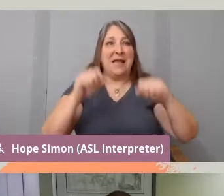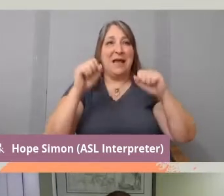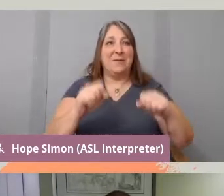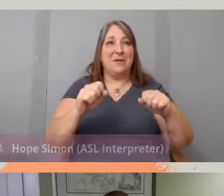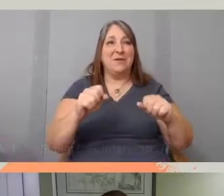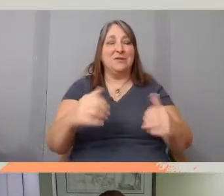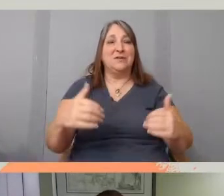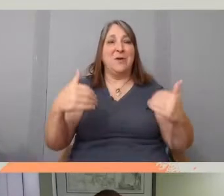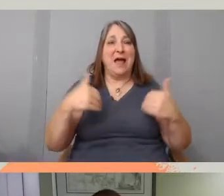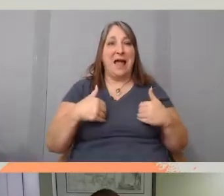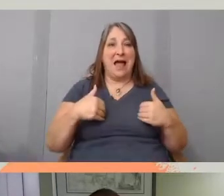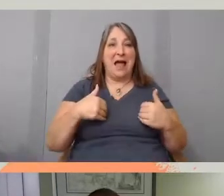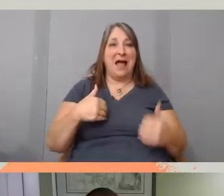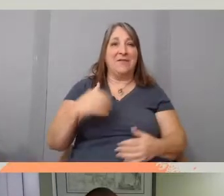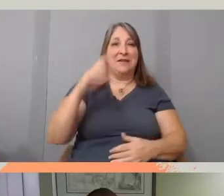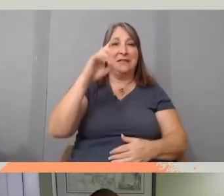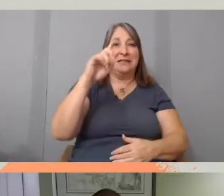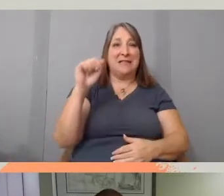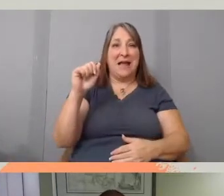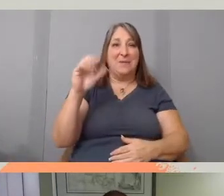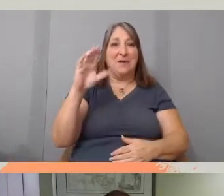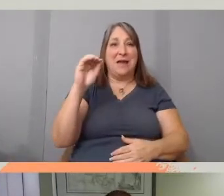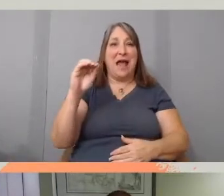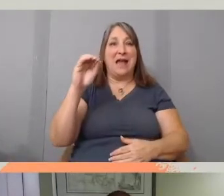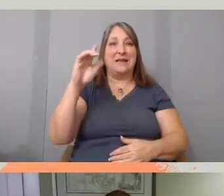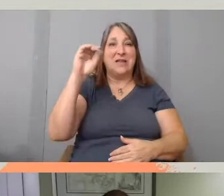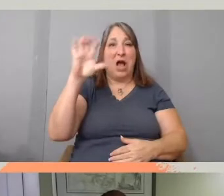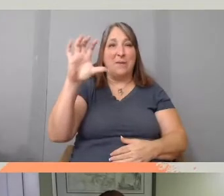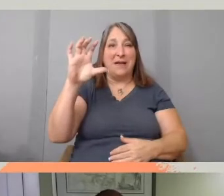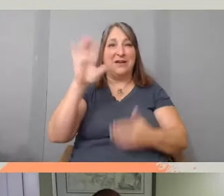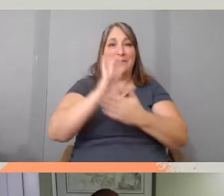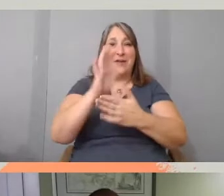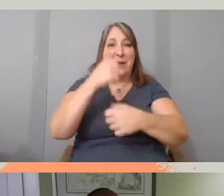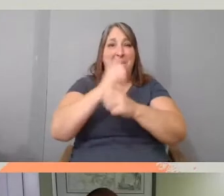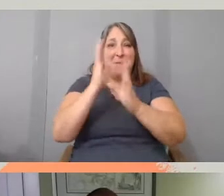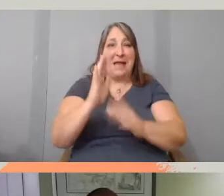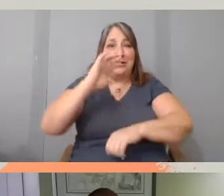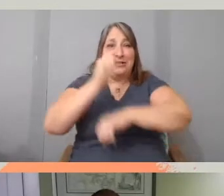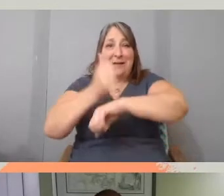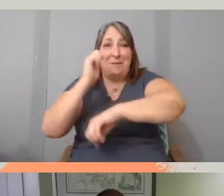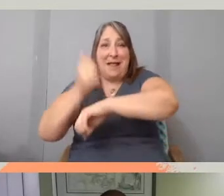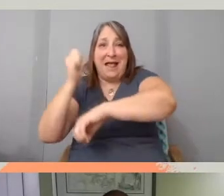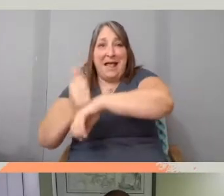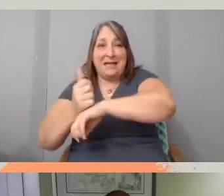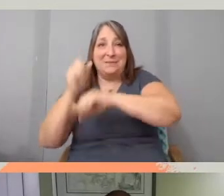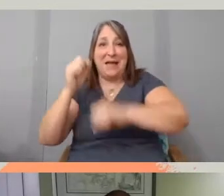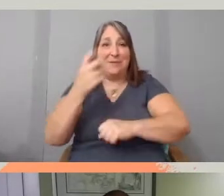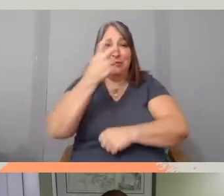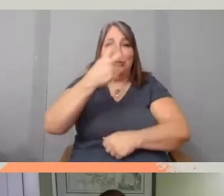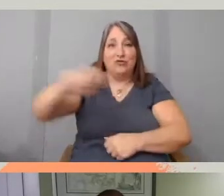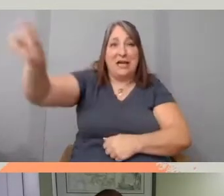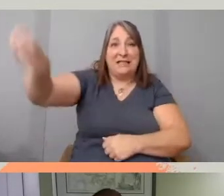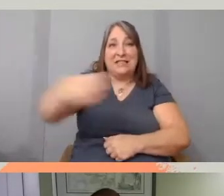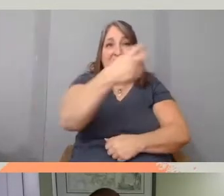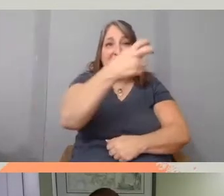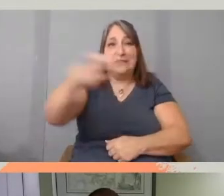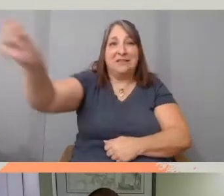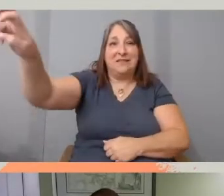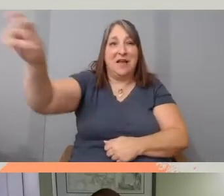disabled undocumented filmmakers in place, to be able to transition, like, I would love for that to happen because